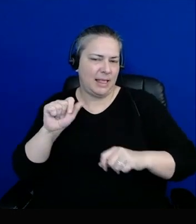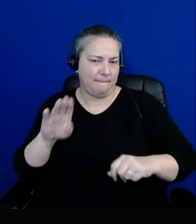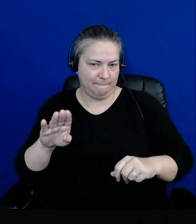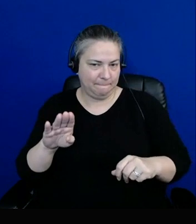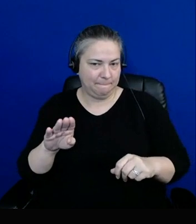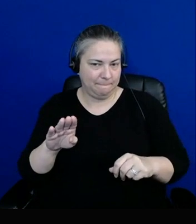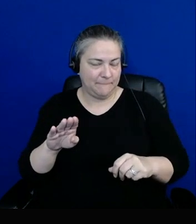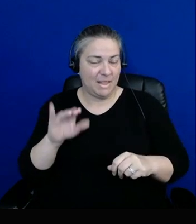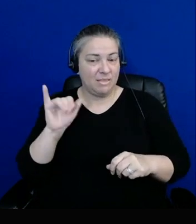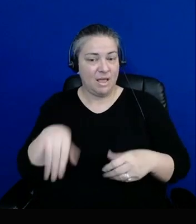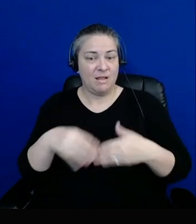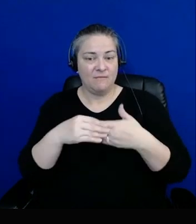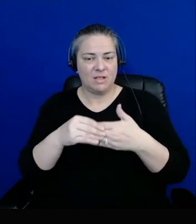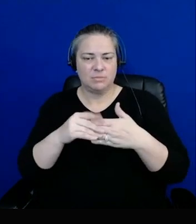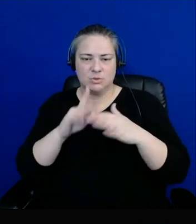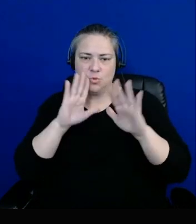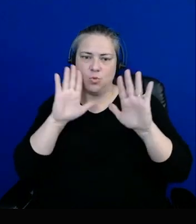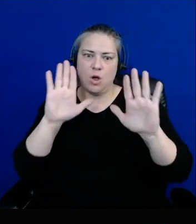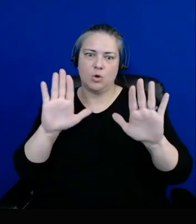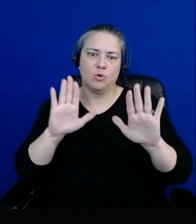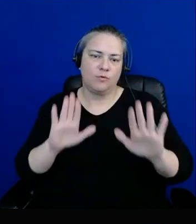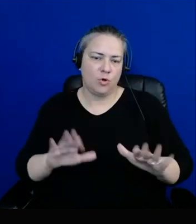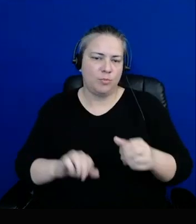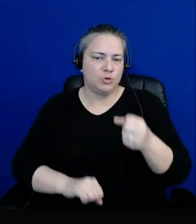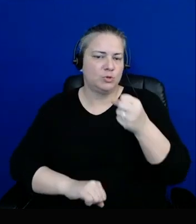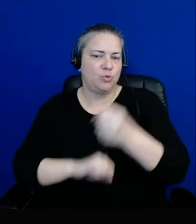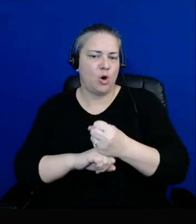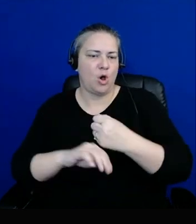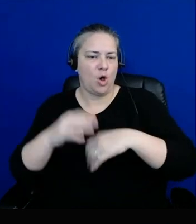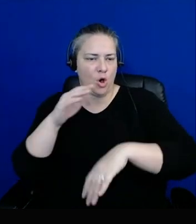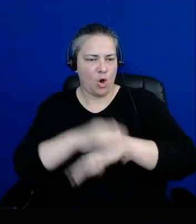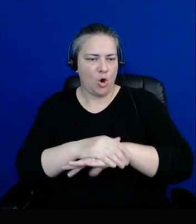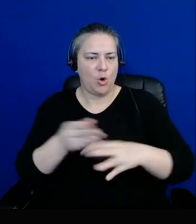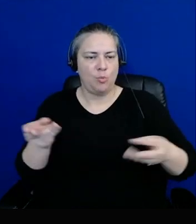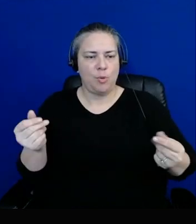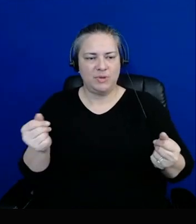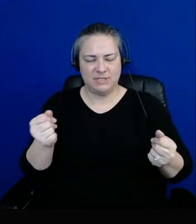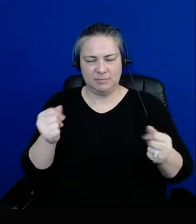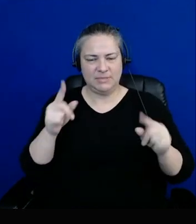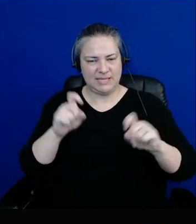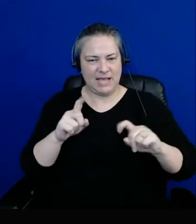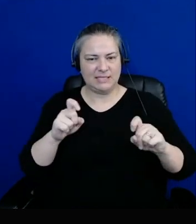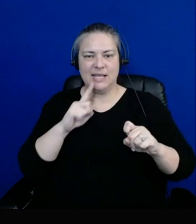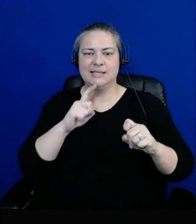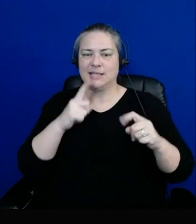This flexibility is great, but supporting on-prem test devices is complex and expensive.